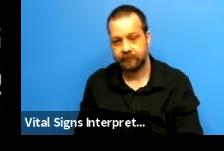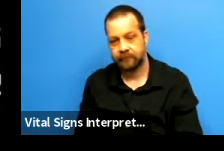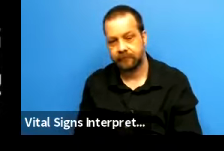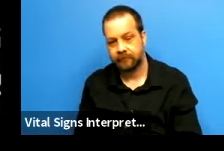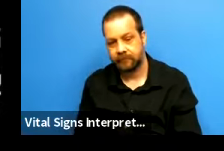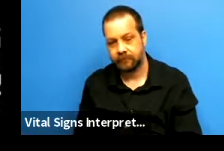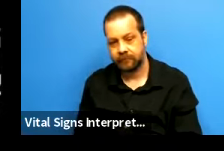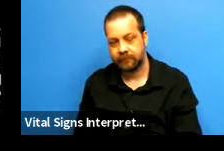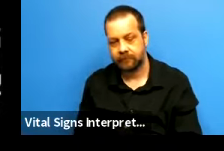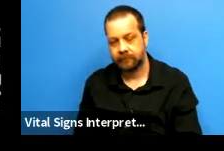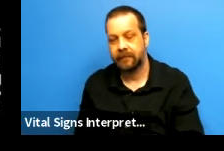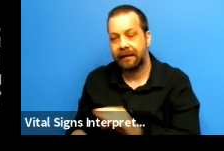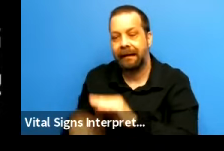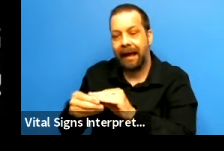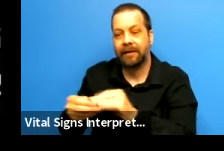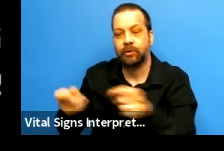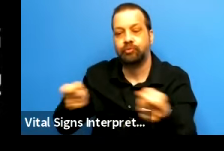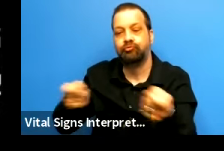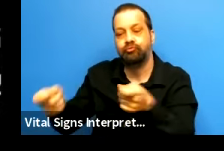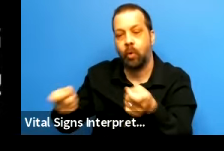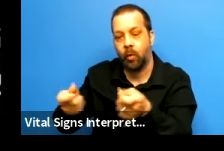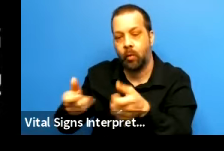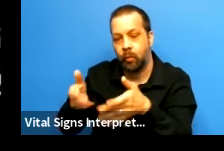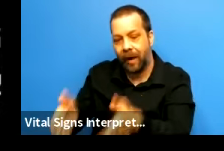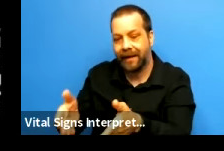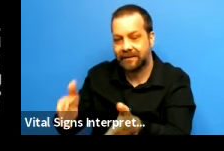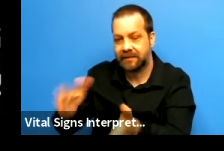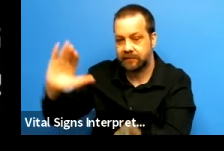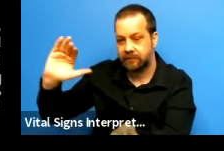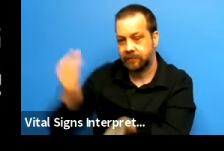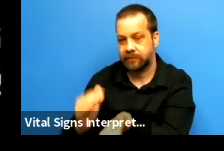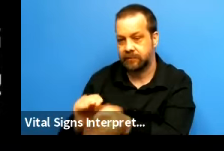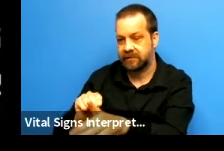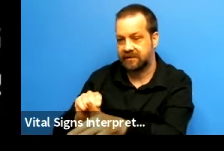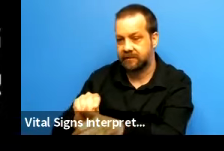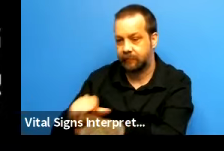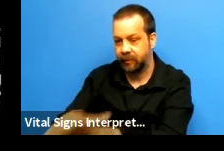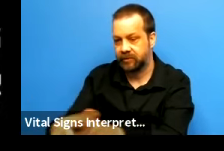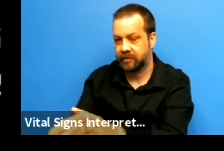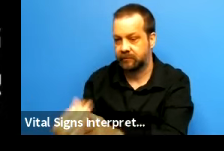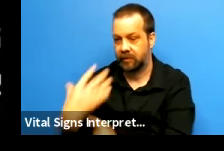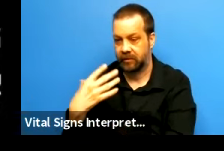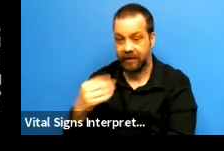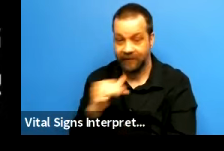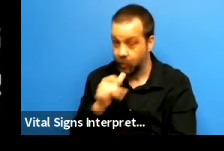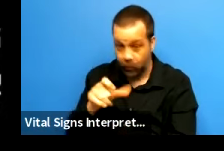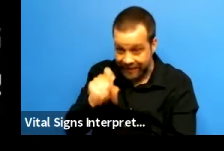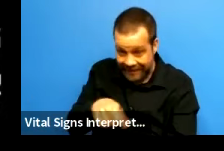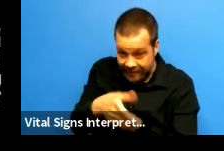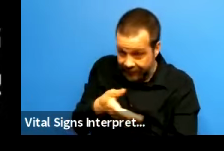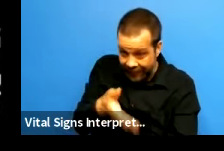or reduce exposures. If you don't need to be in the office, we do not have you coming into the office.